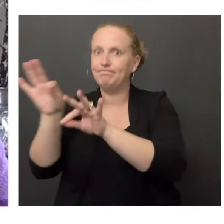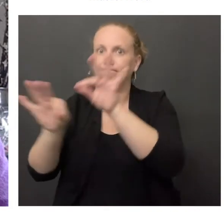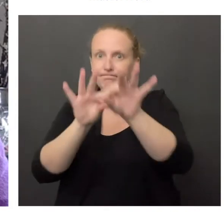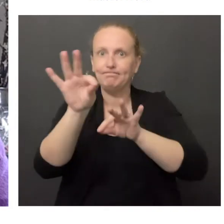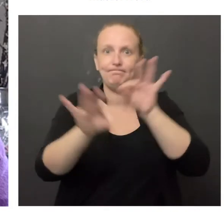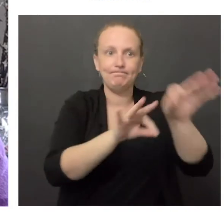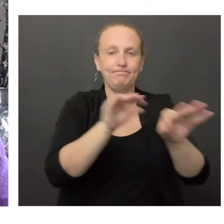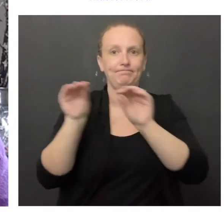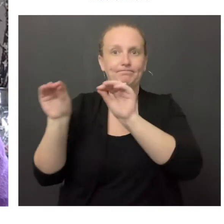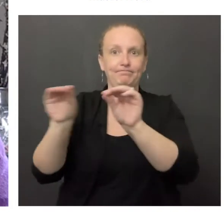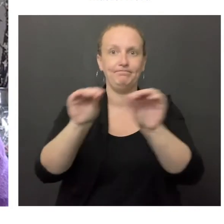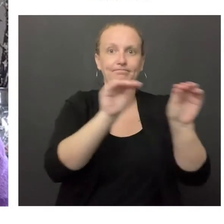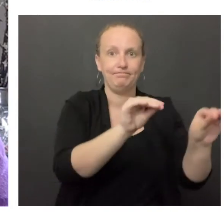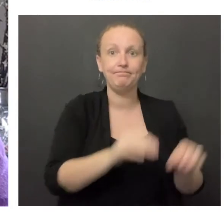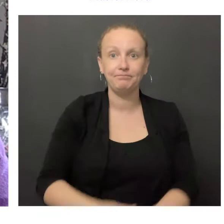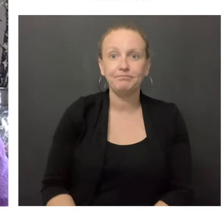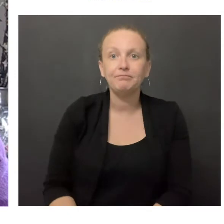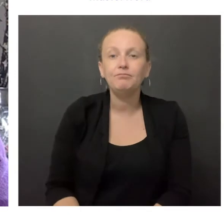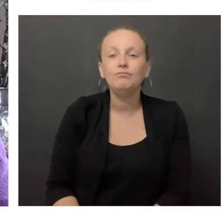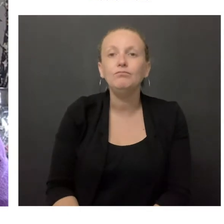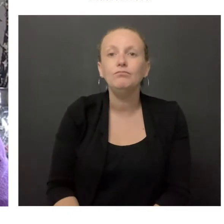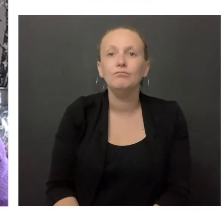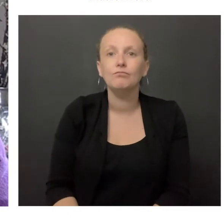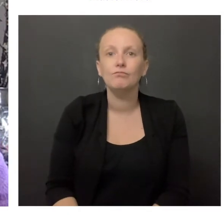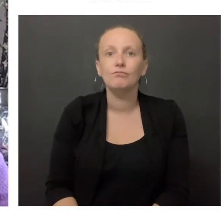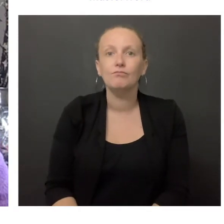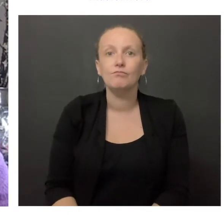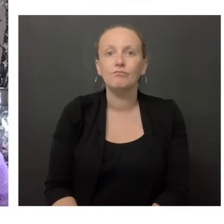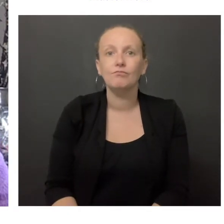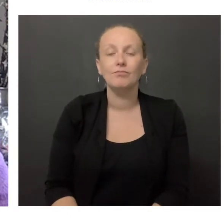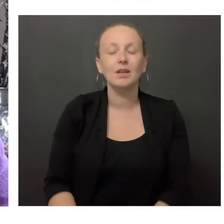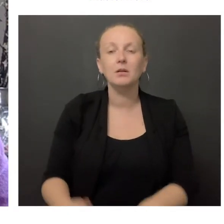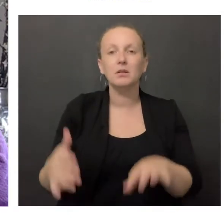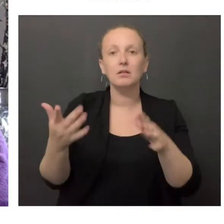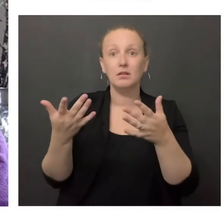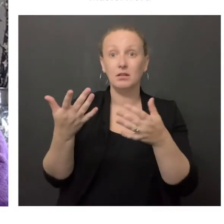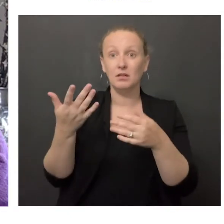be providing the utmost language assistance for our patients.